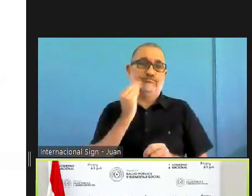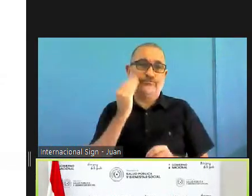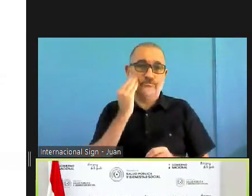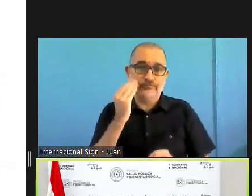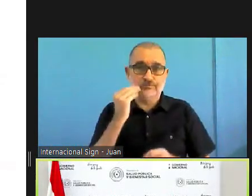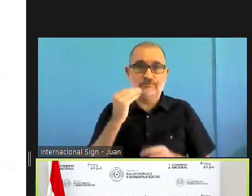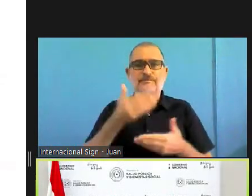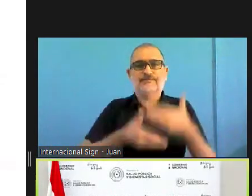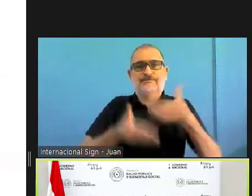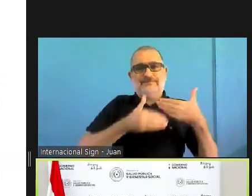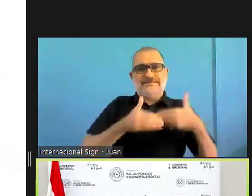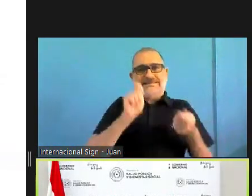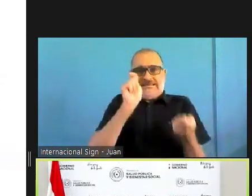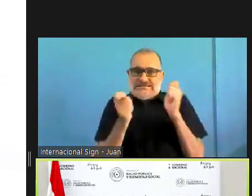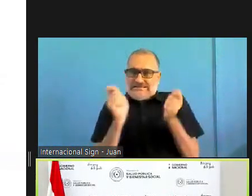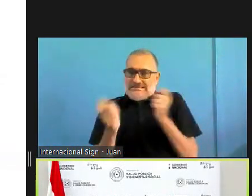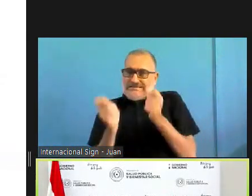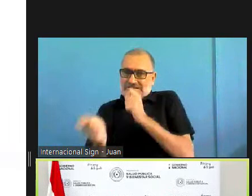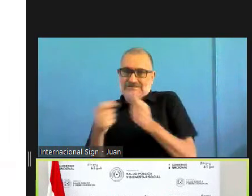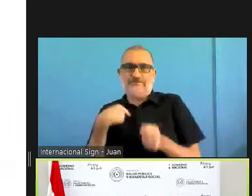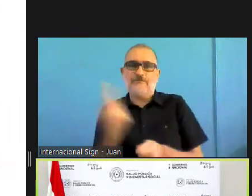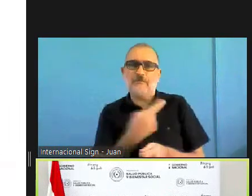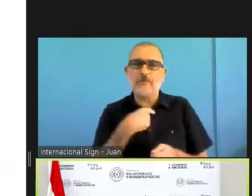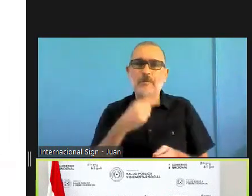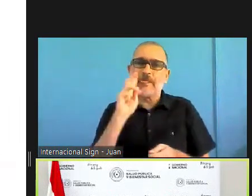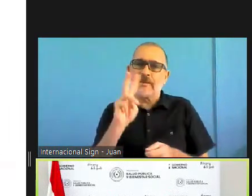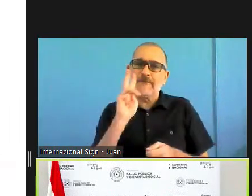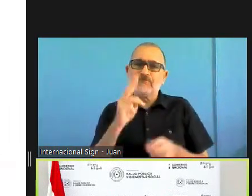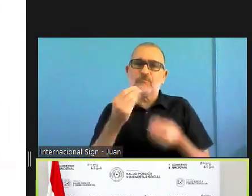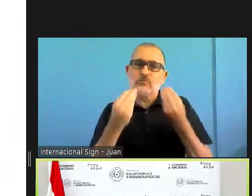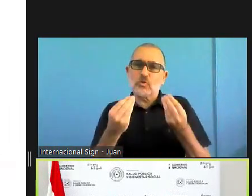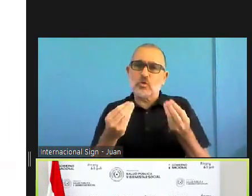Also, we had needed to issue guidance on how to